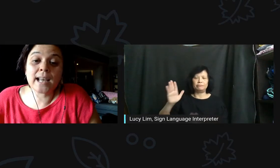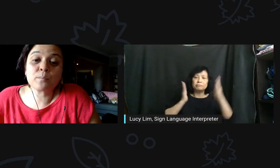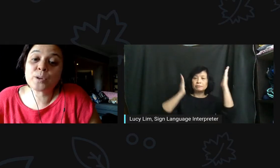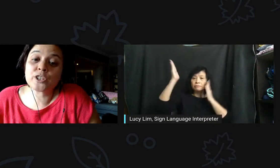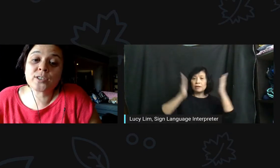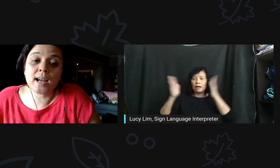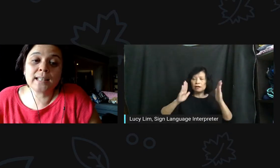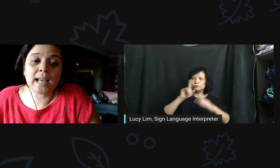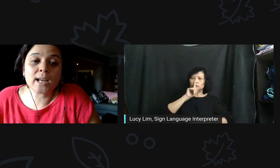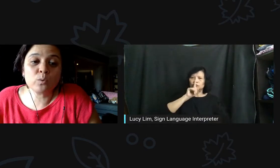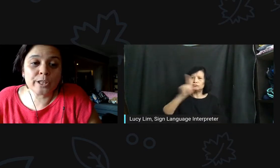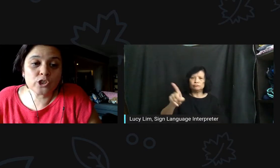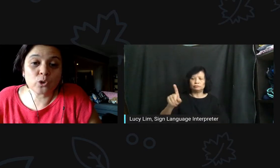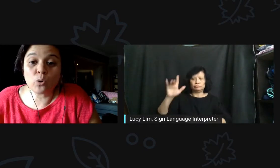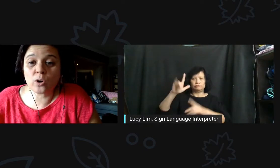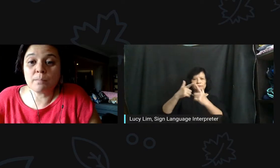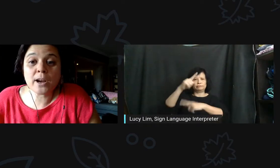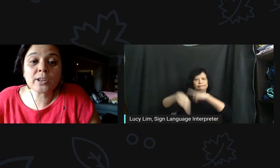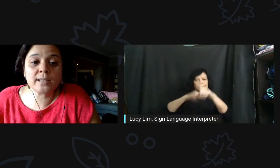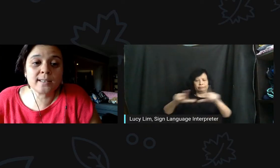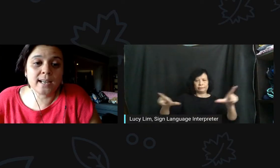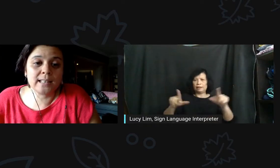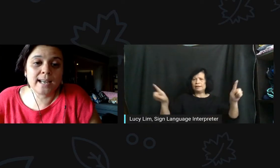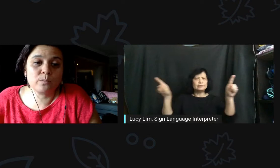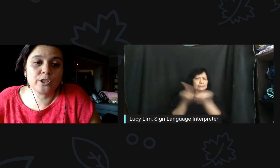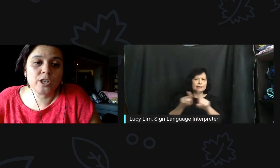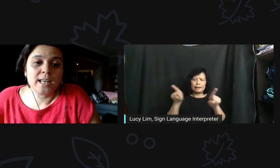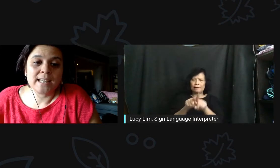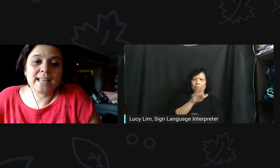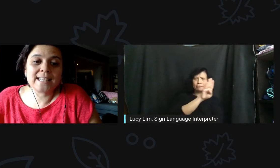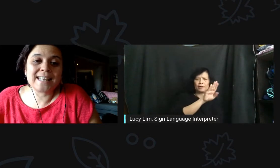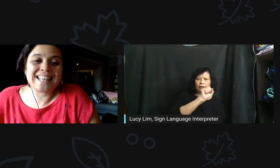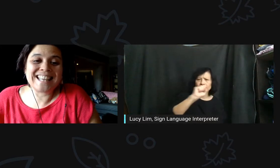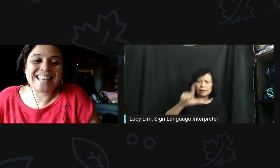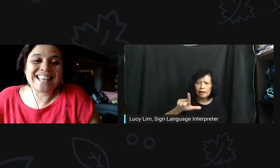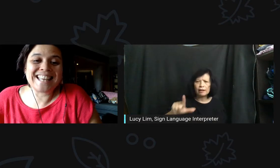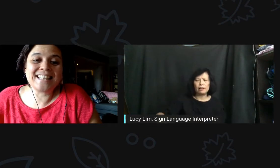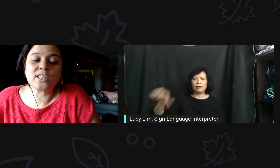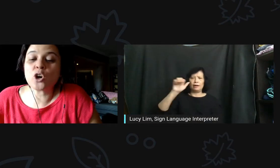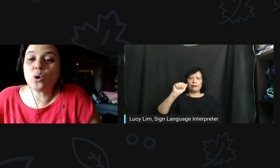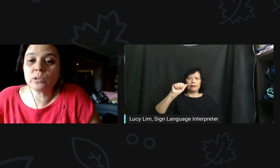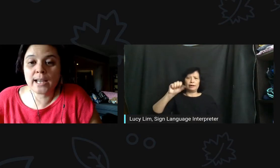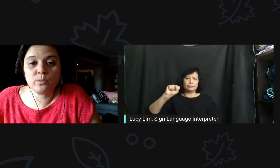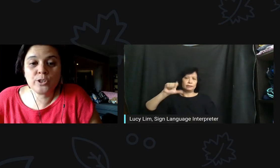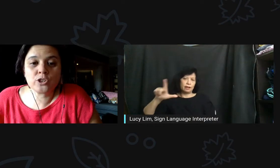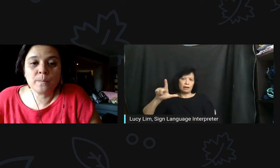and like British Sign Language or American Sign Language, it is its own language